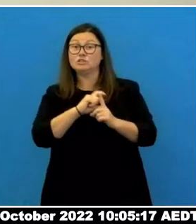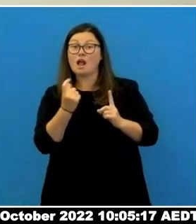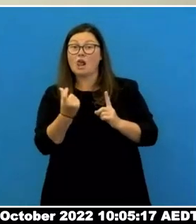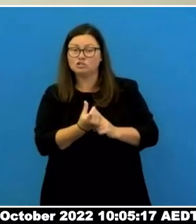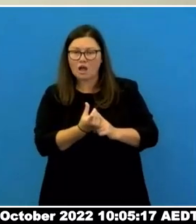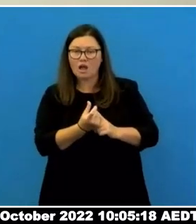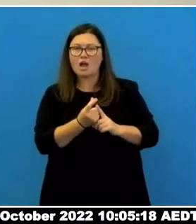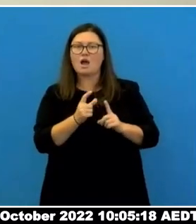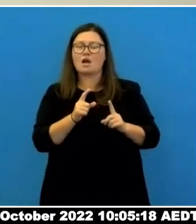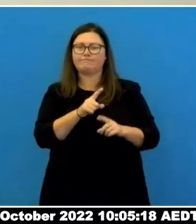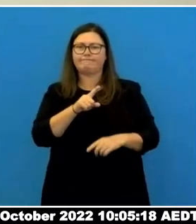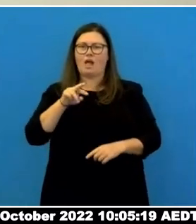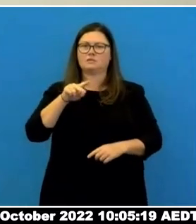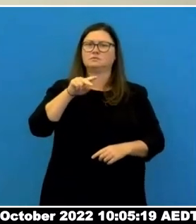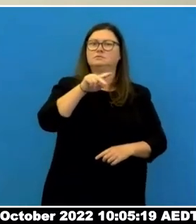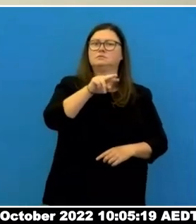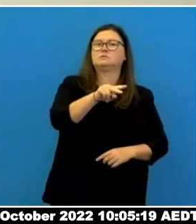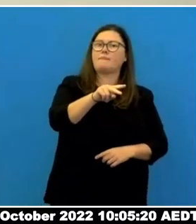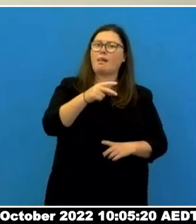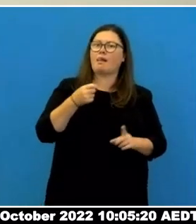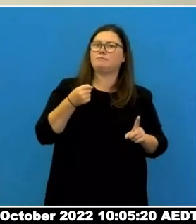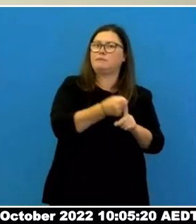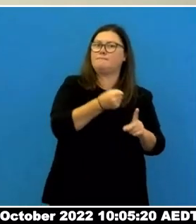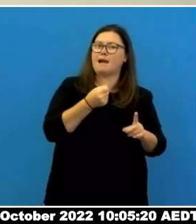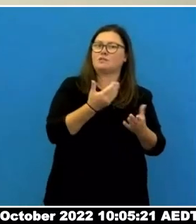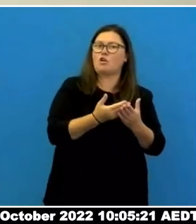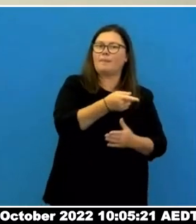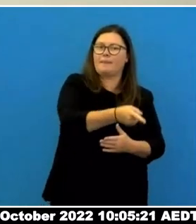also heard about the need for stronger representation of people